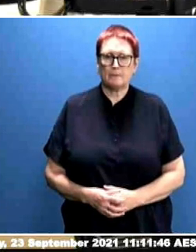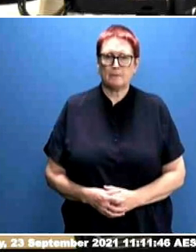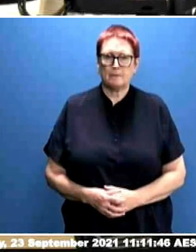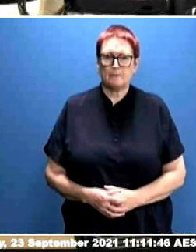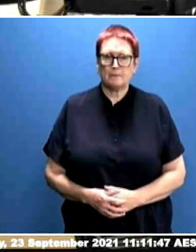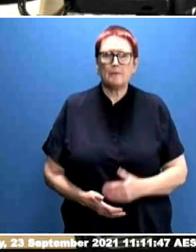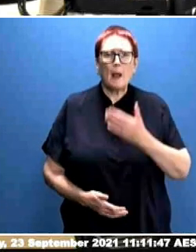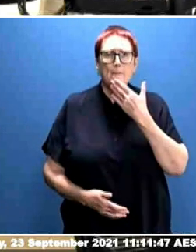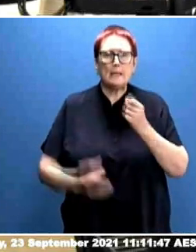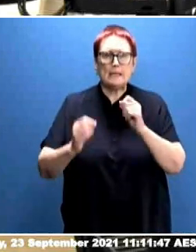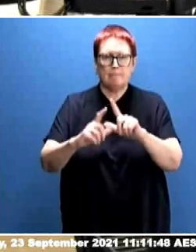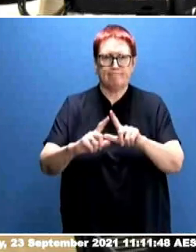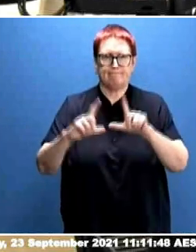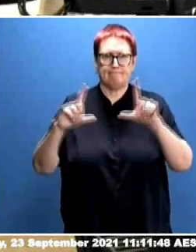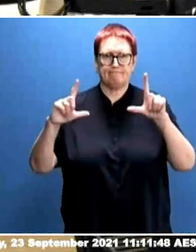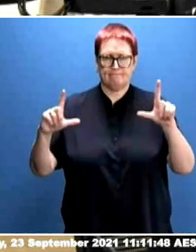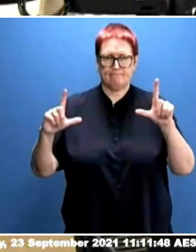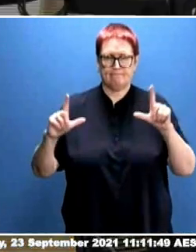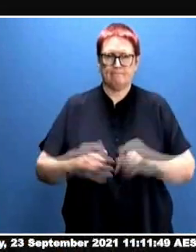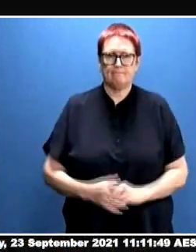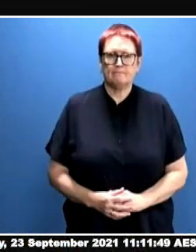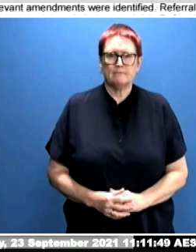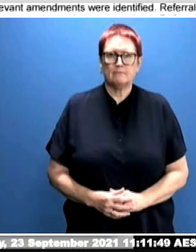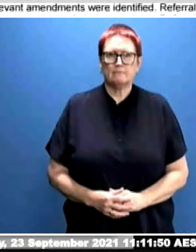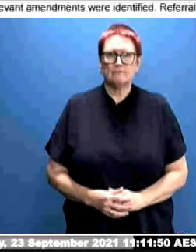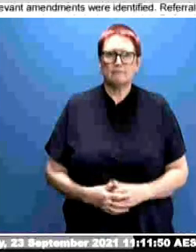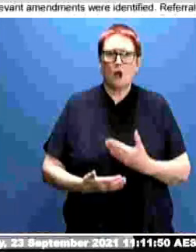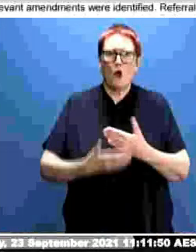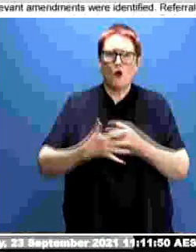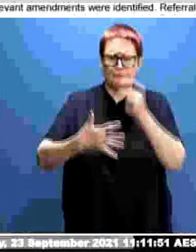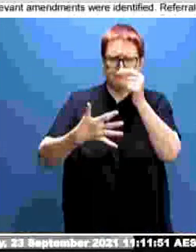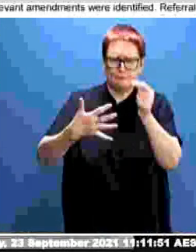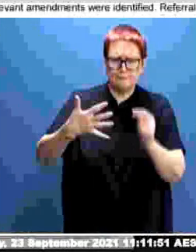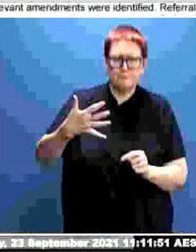at point 8 on page 3.